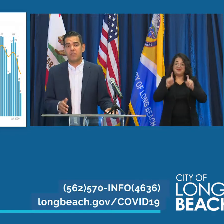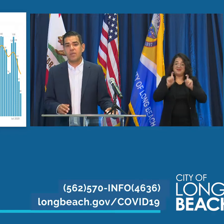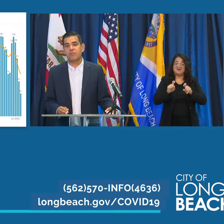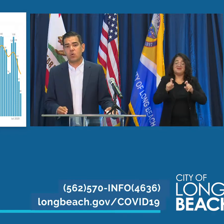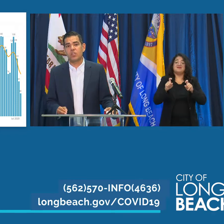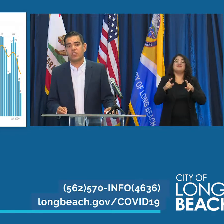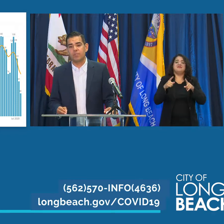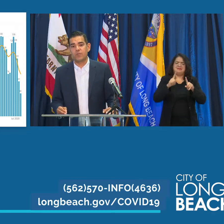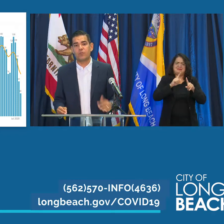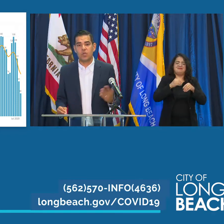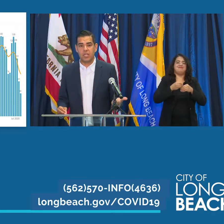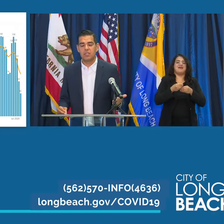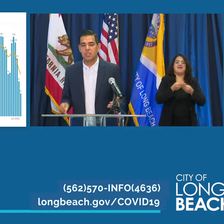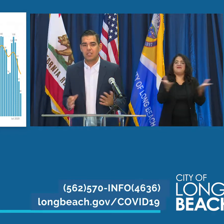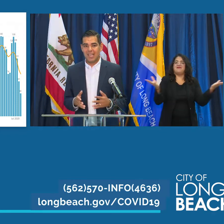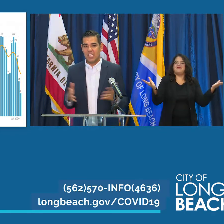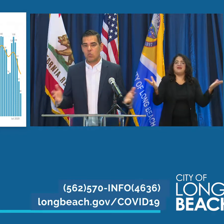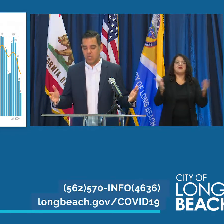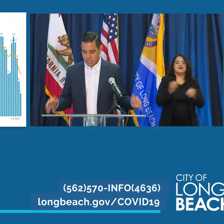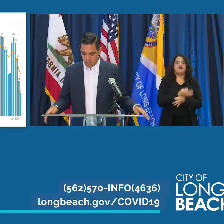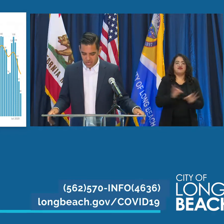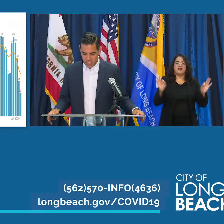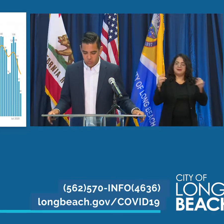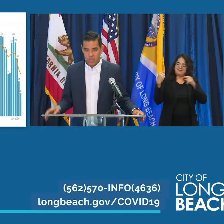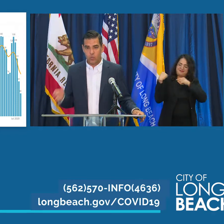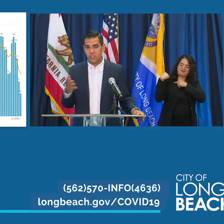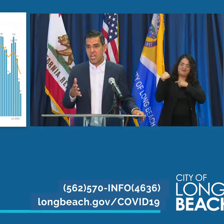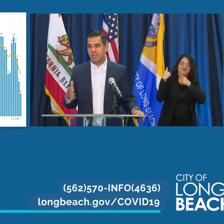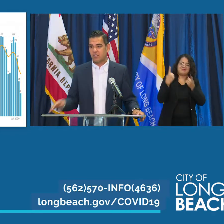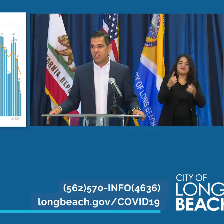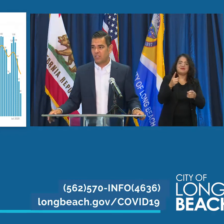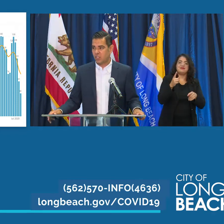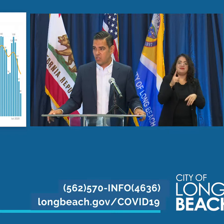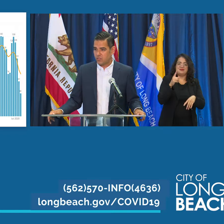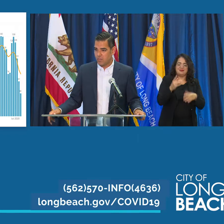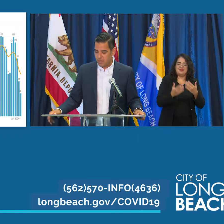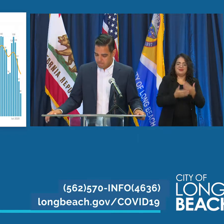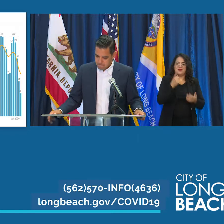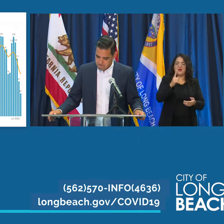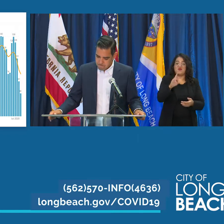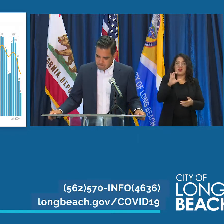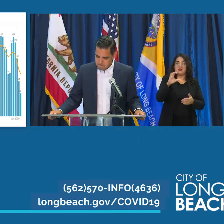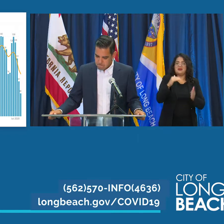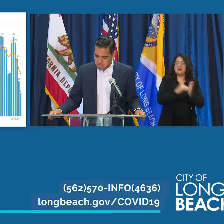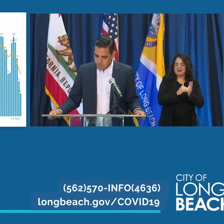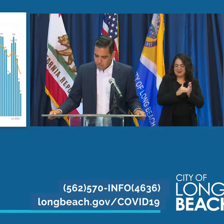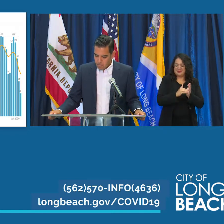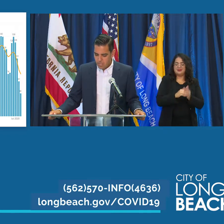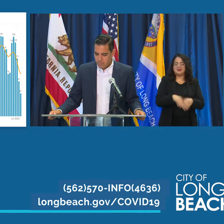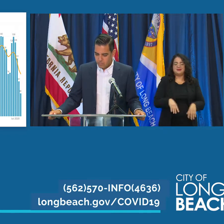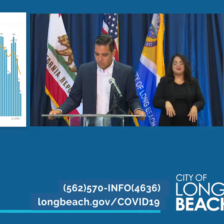them of course, have been free to anyone that needs one and we're going to talk about testing in just a minute.